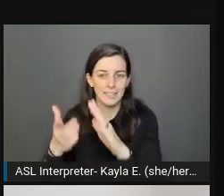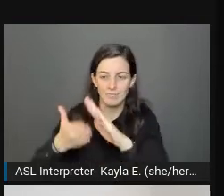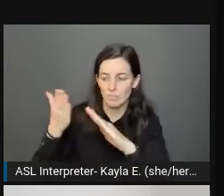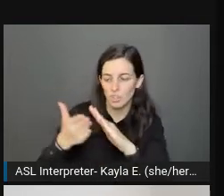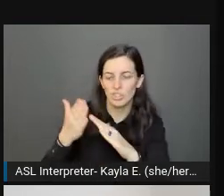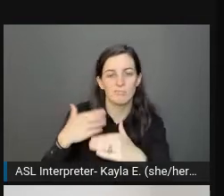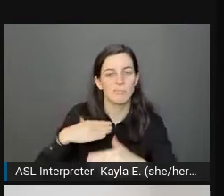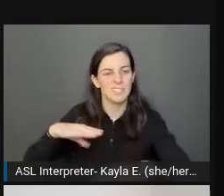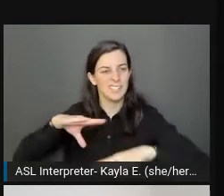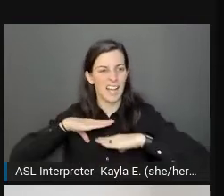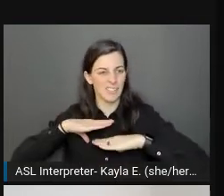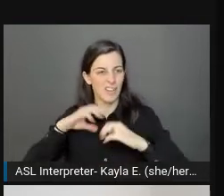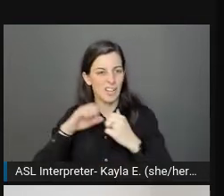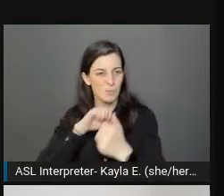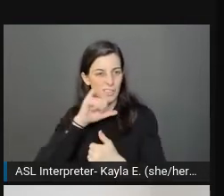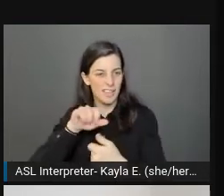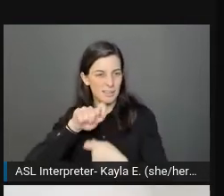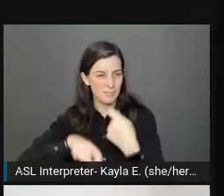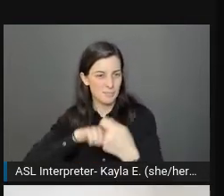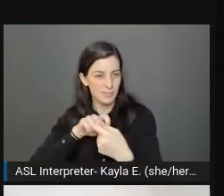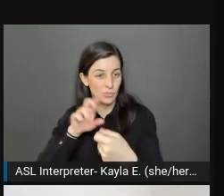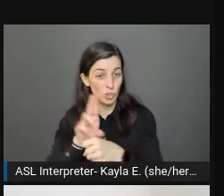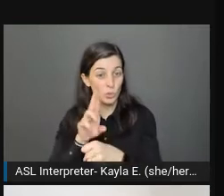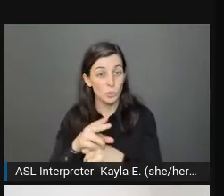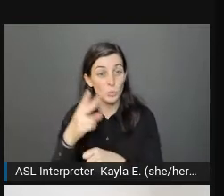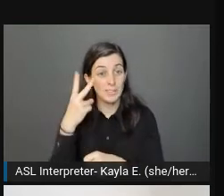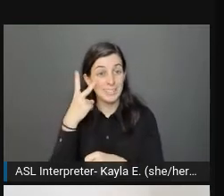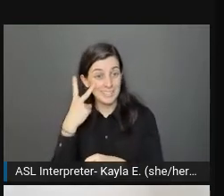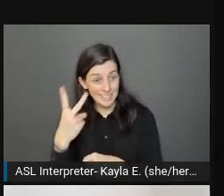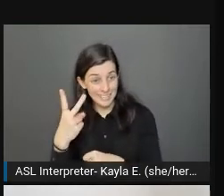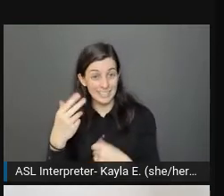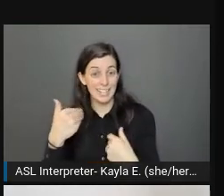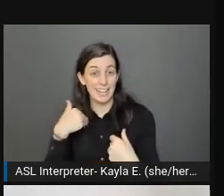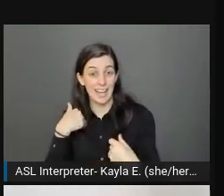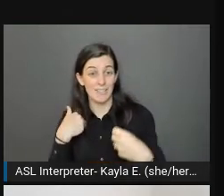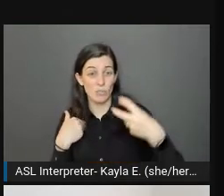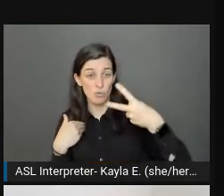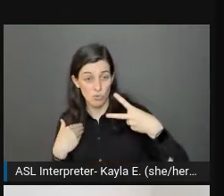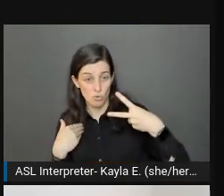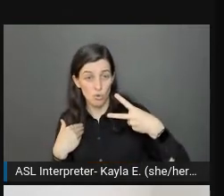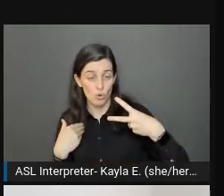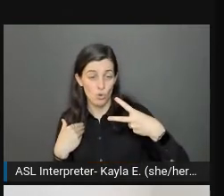Now if we look at the highlighted, I have a few words here